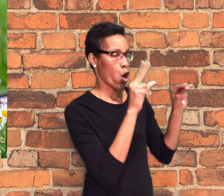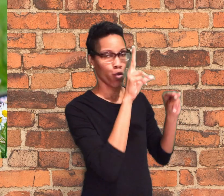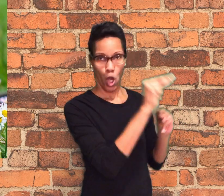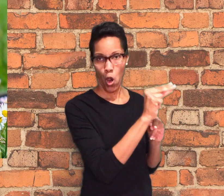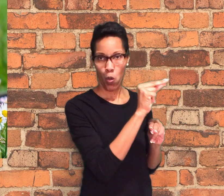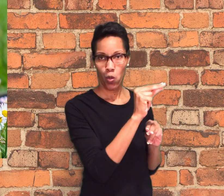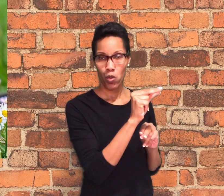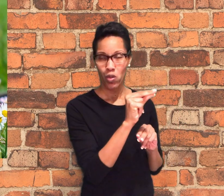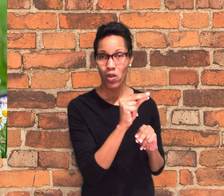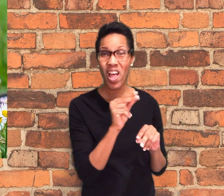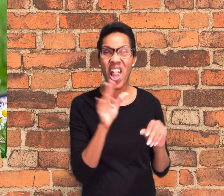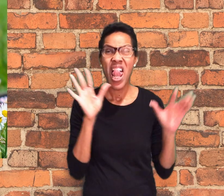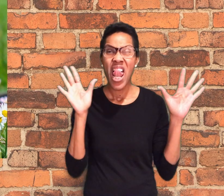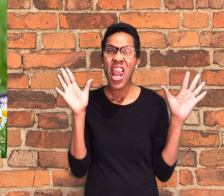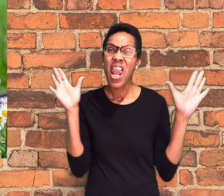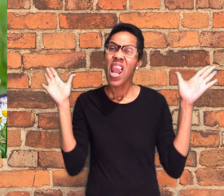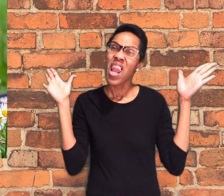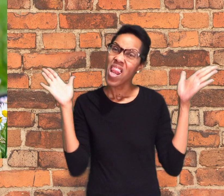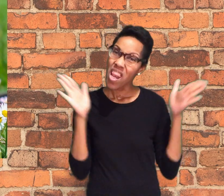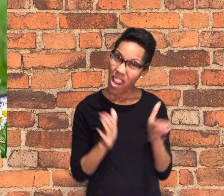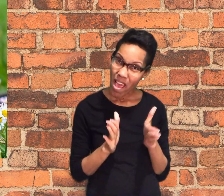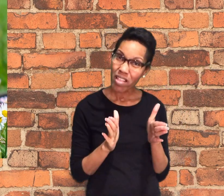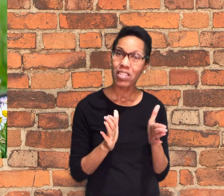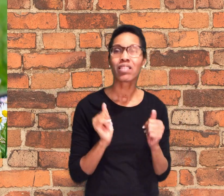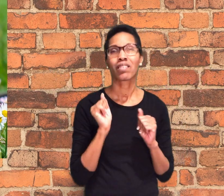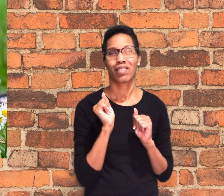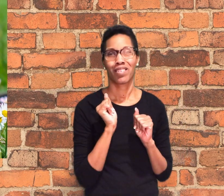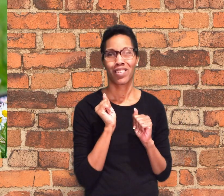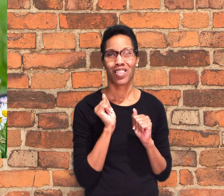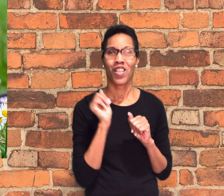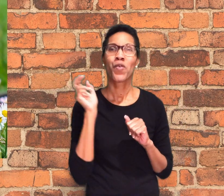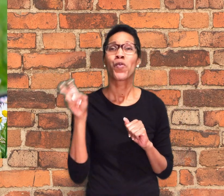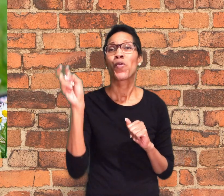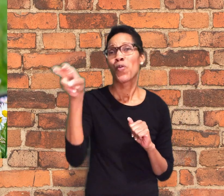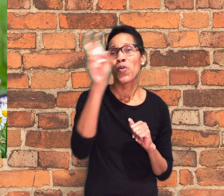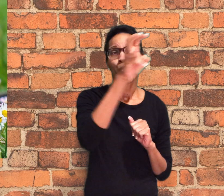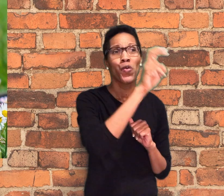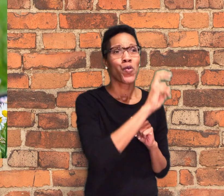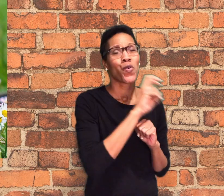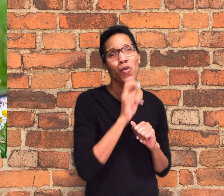how about less pollinating